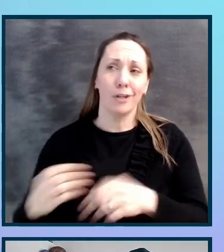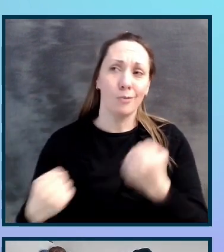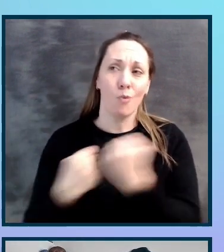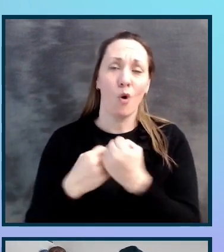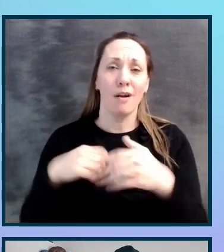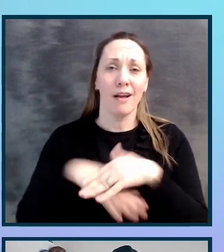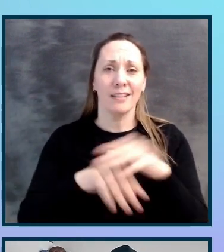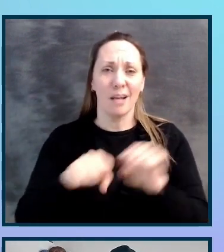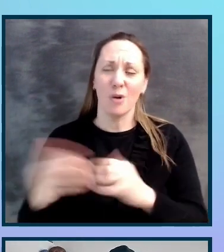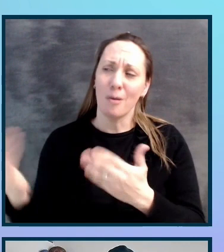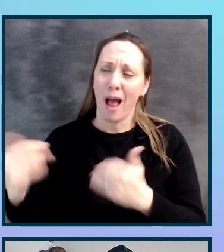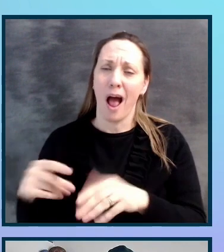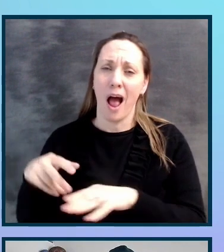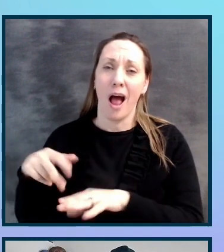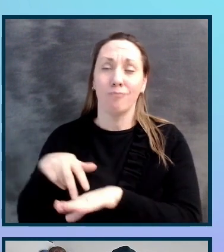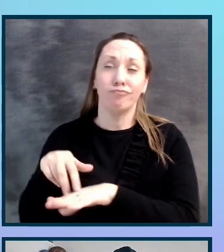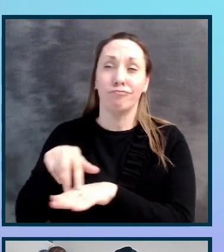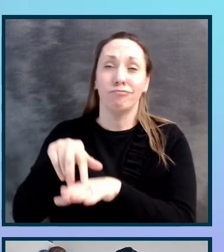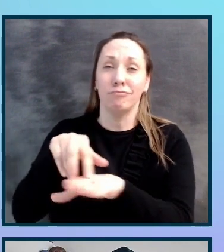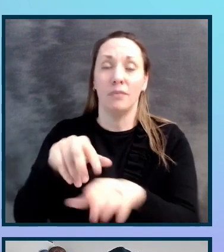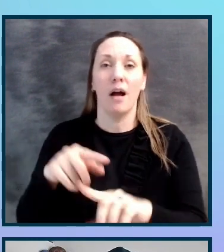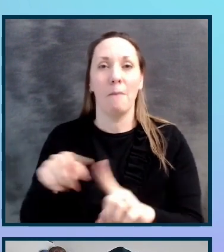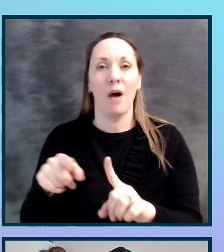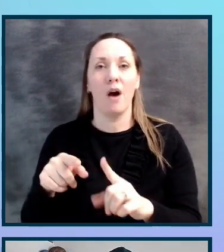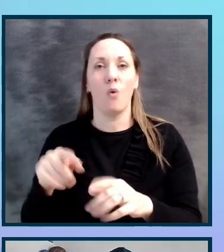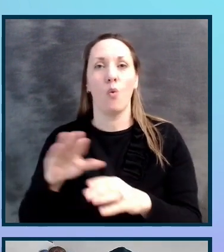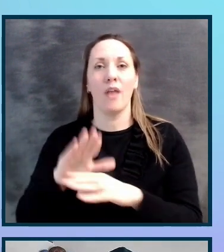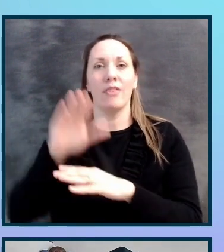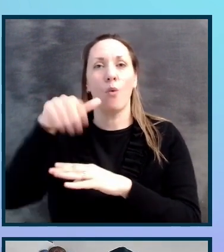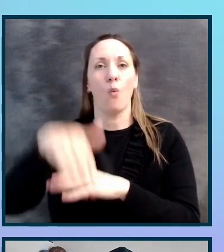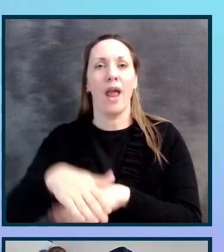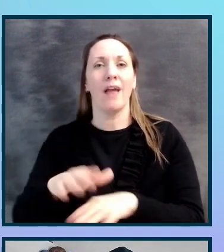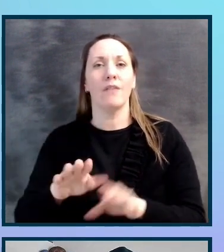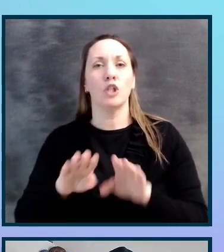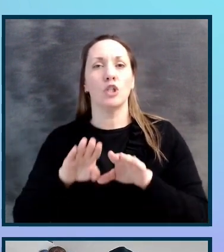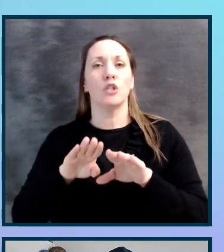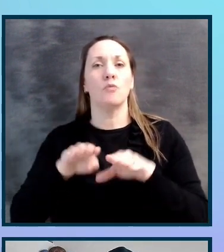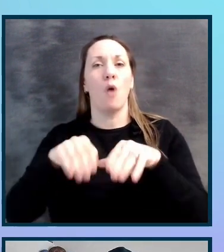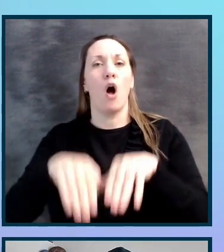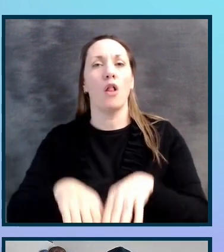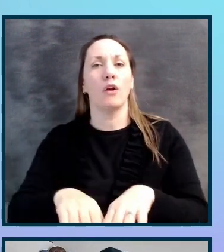the same direction pulling out. But when a wave gets smaller, right?